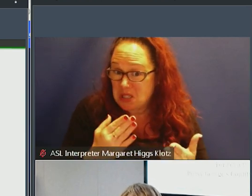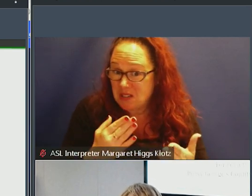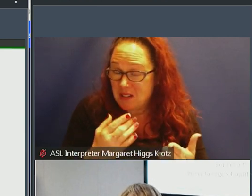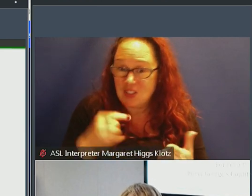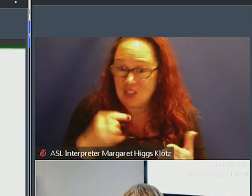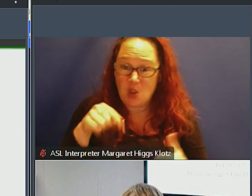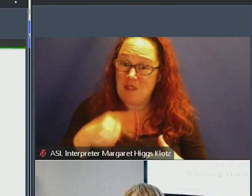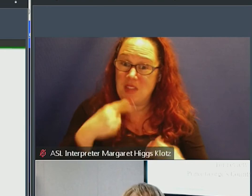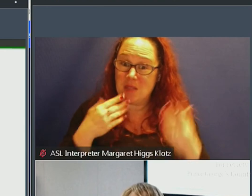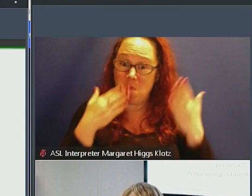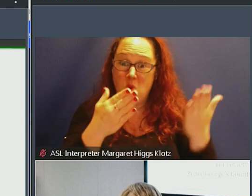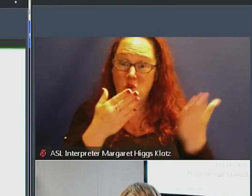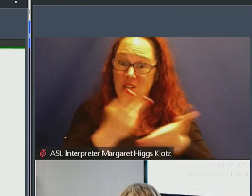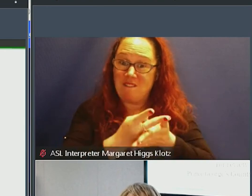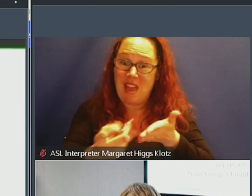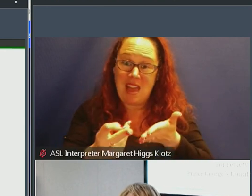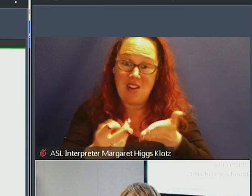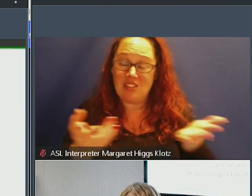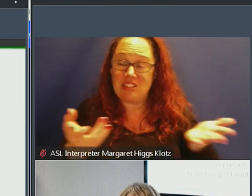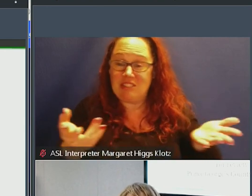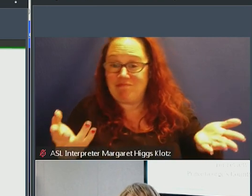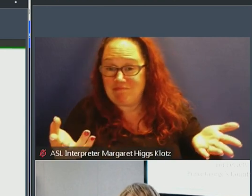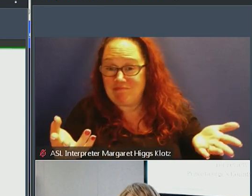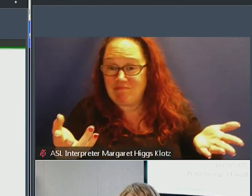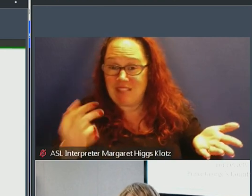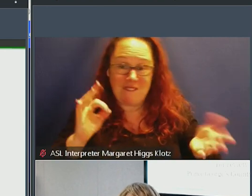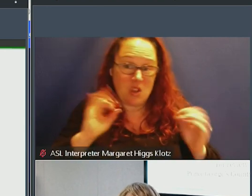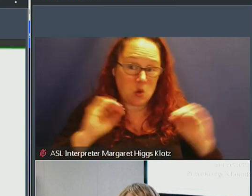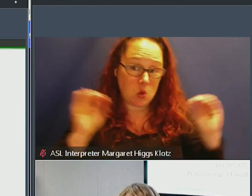then we have to, if there's no motion for this, then we will go back.